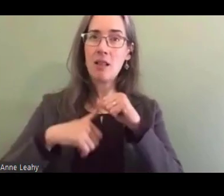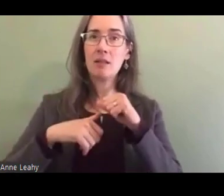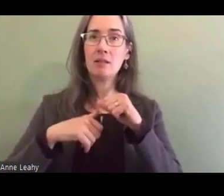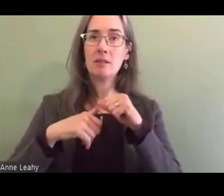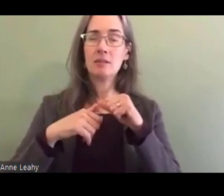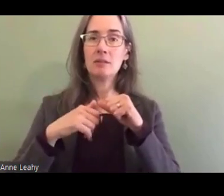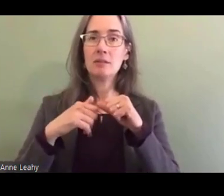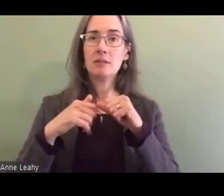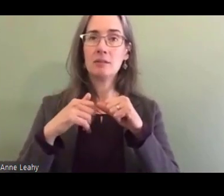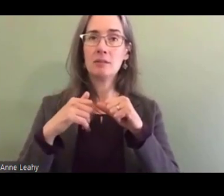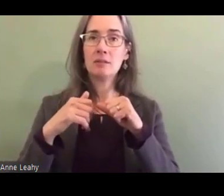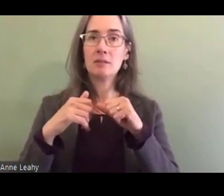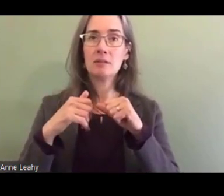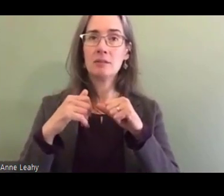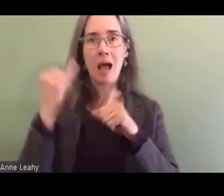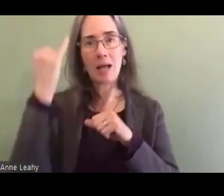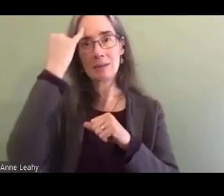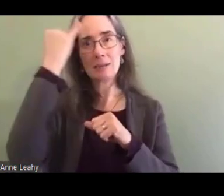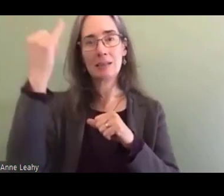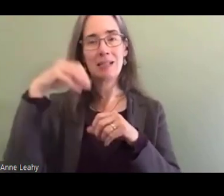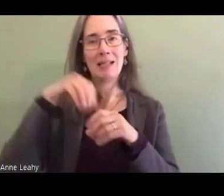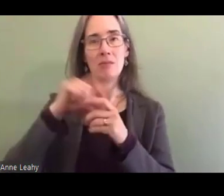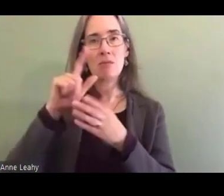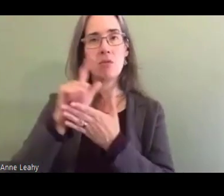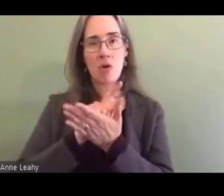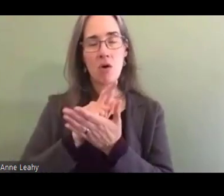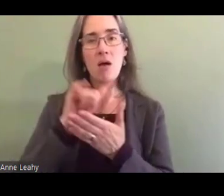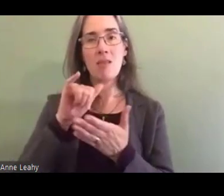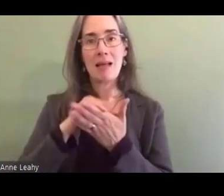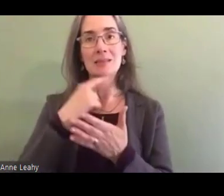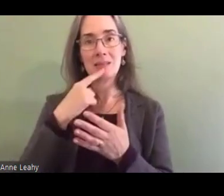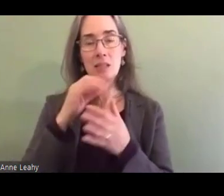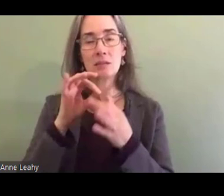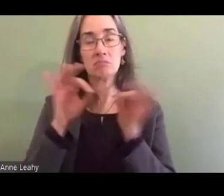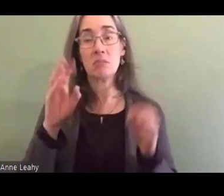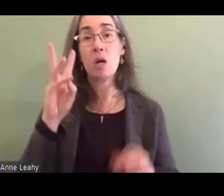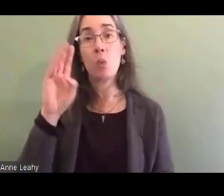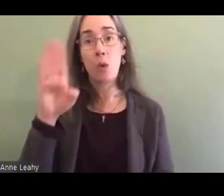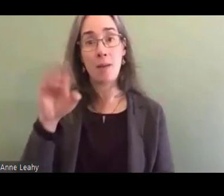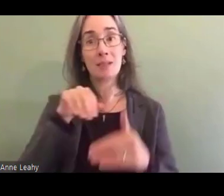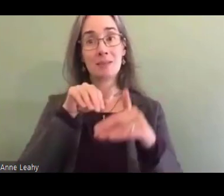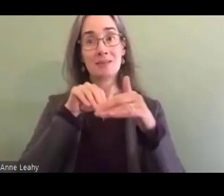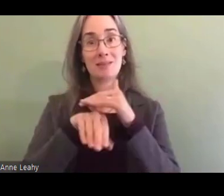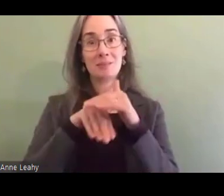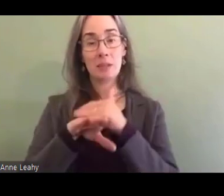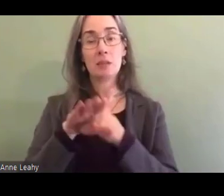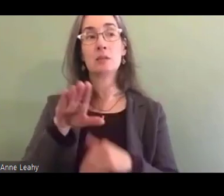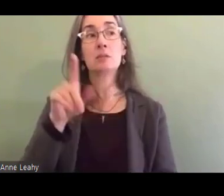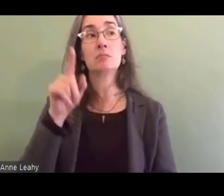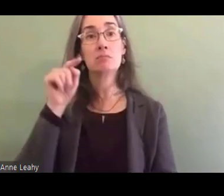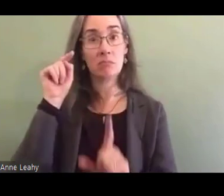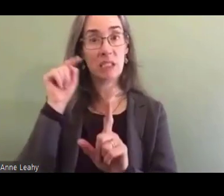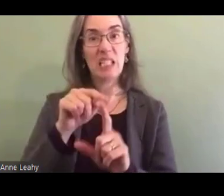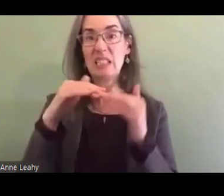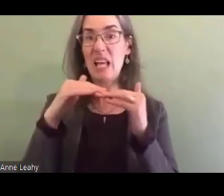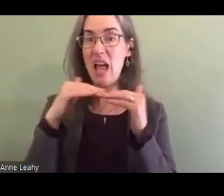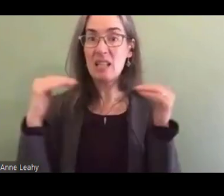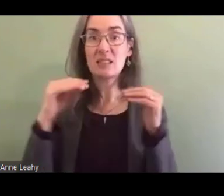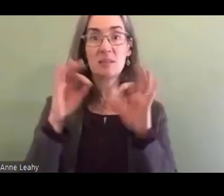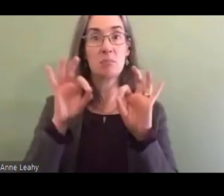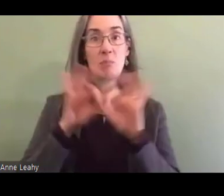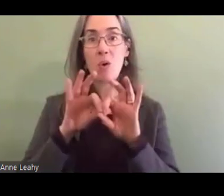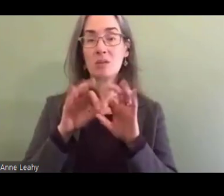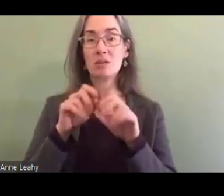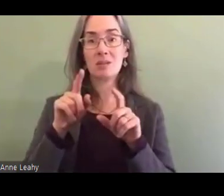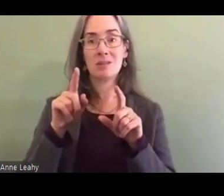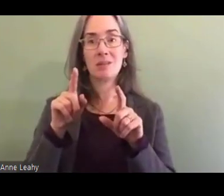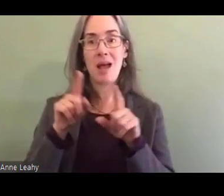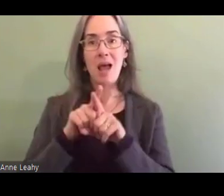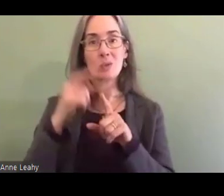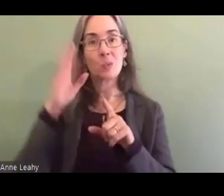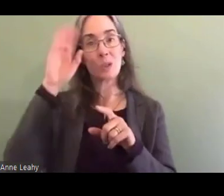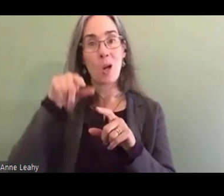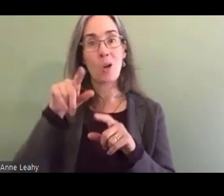a solid idea in the law that says that web accessibility is as important as we know it is.